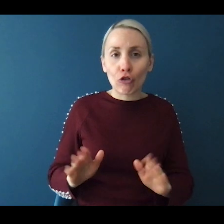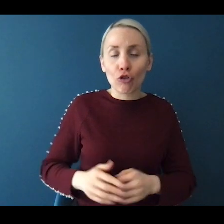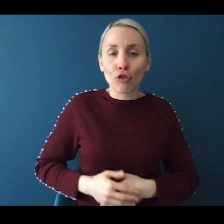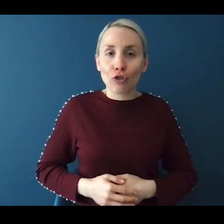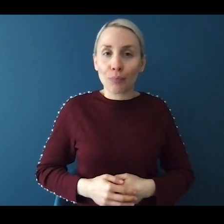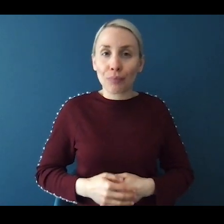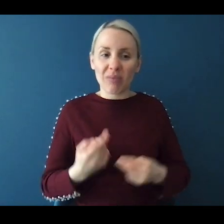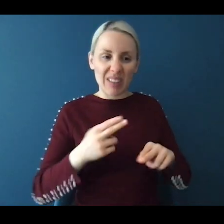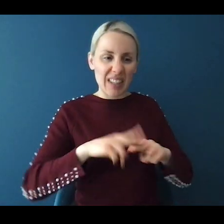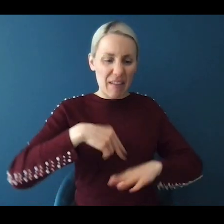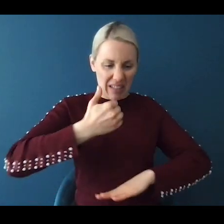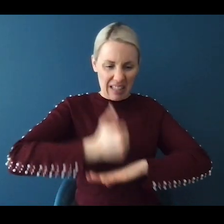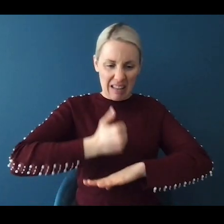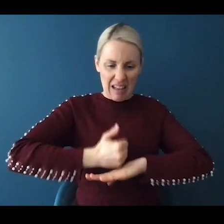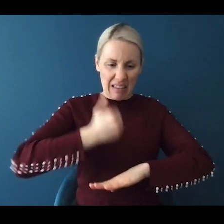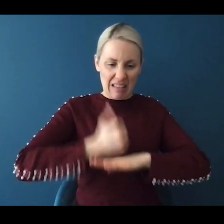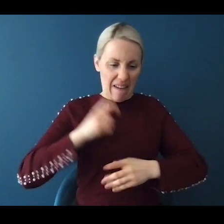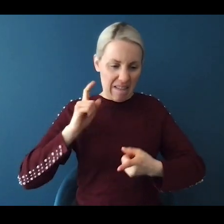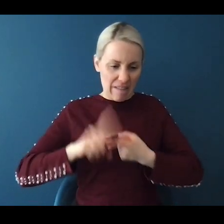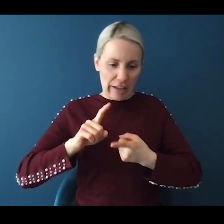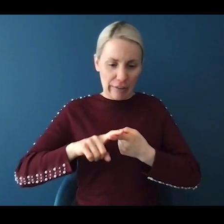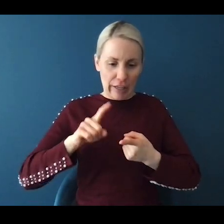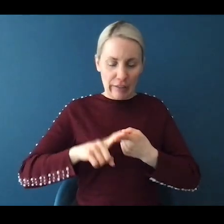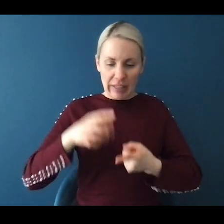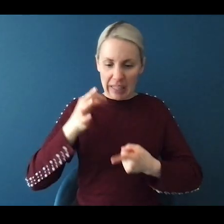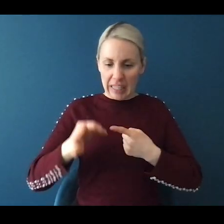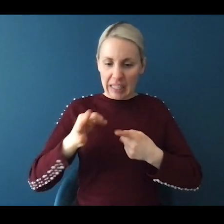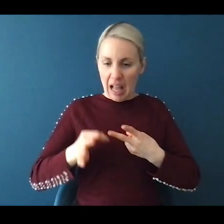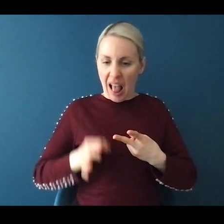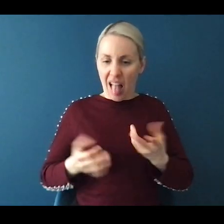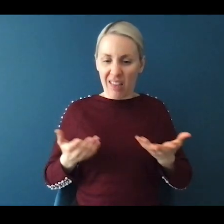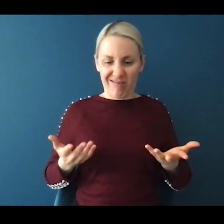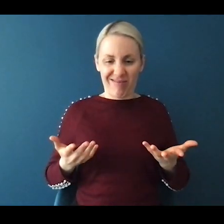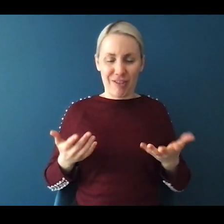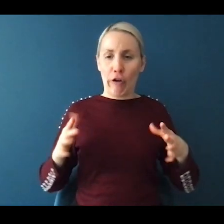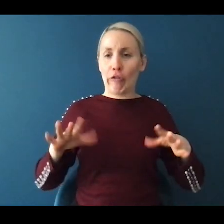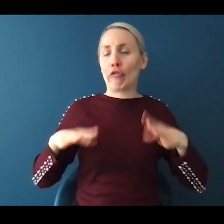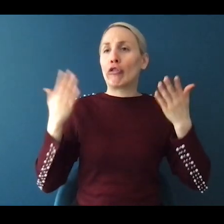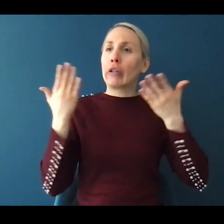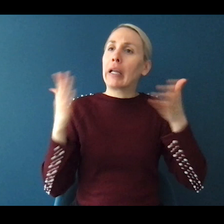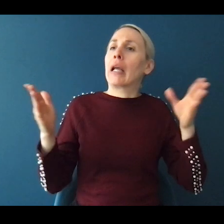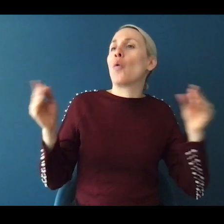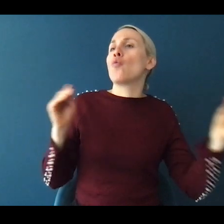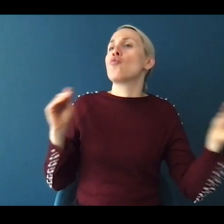and have set everything in stone maybe you're not as free to kind of like change the direction